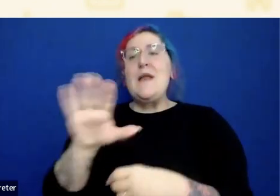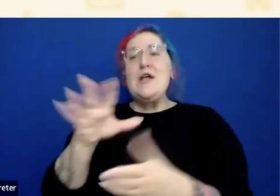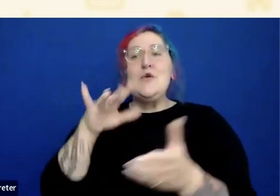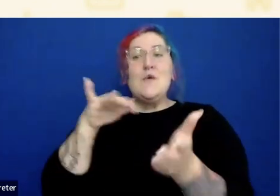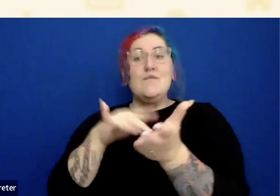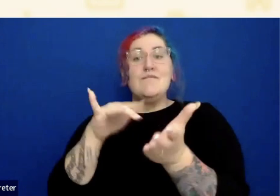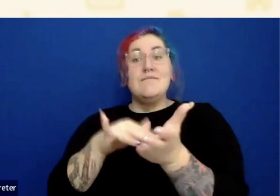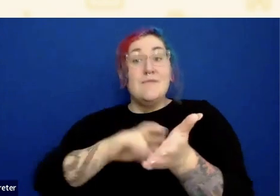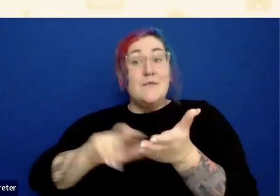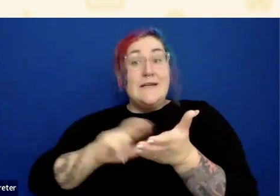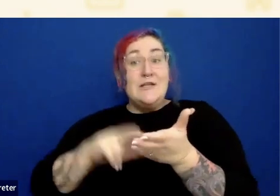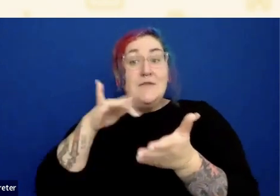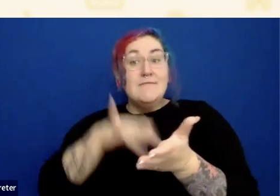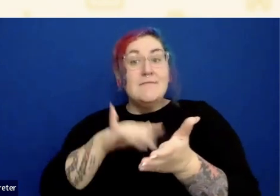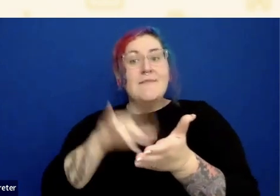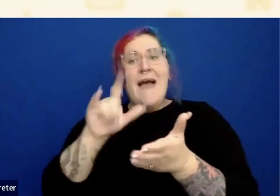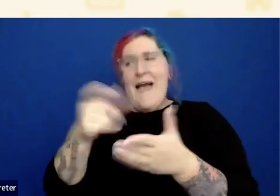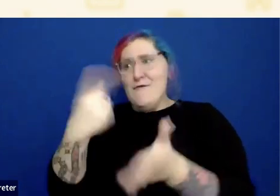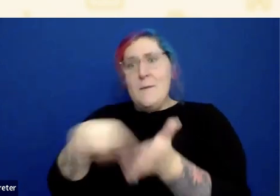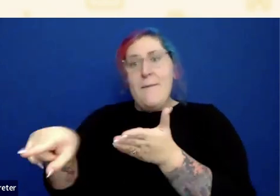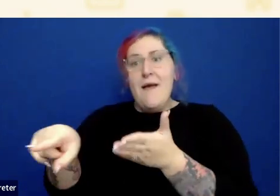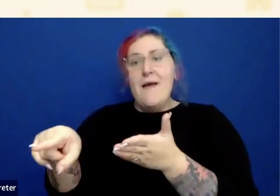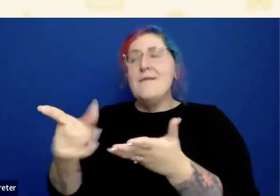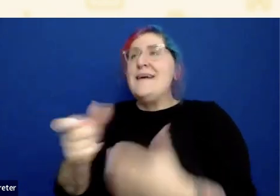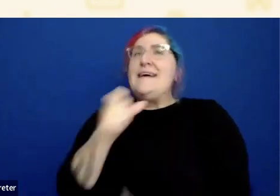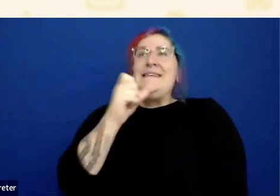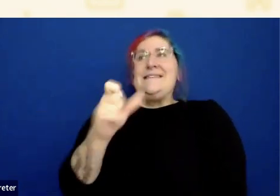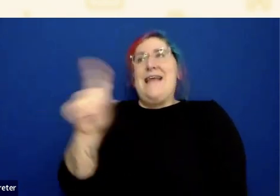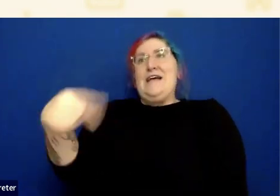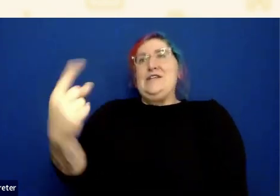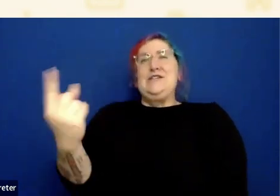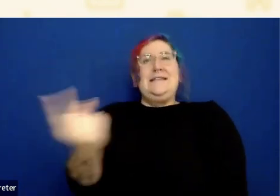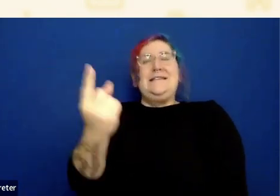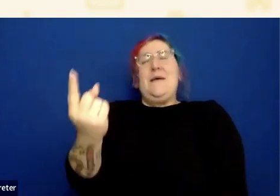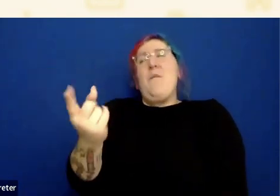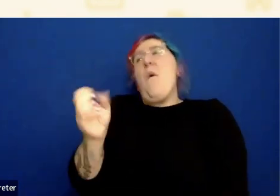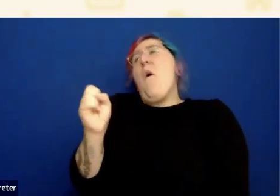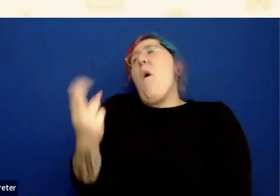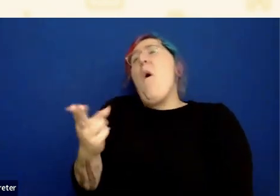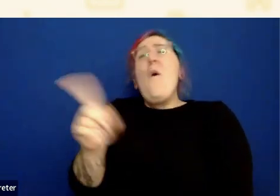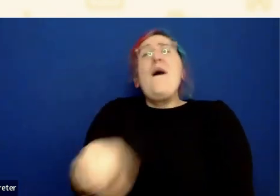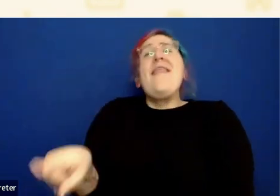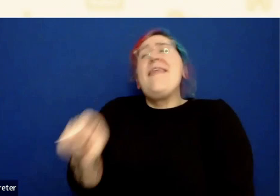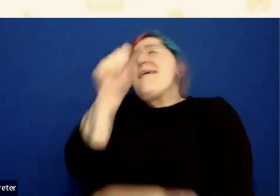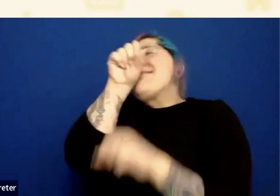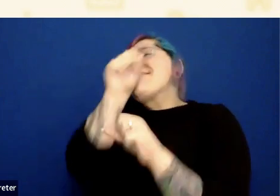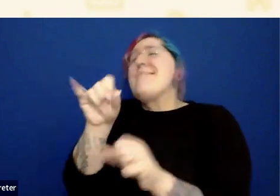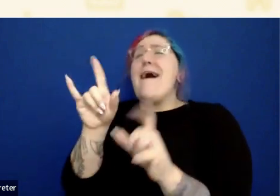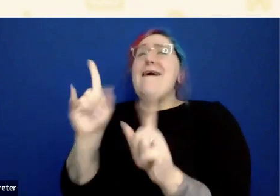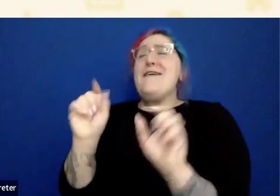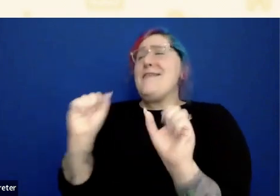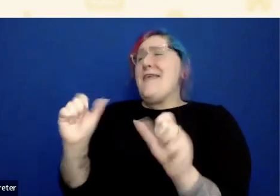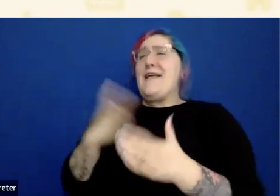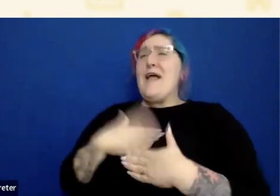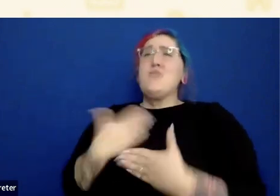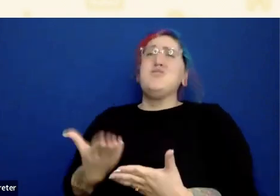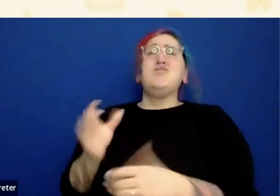This isn't somebody just doing something they love. This is somebody going in, and they're going